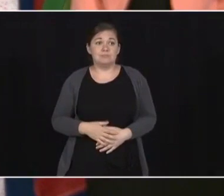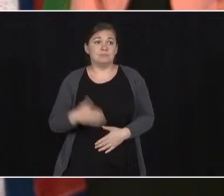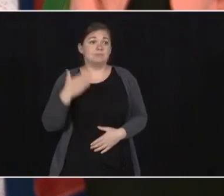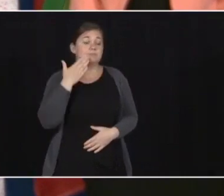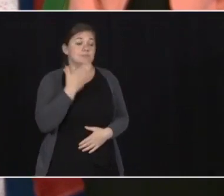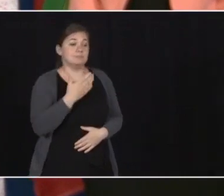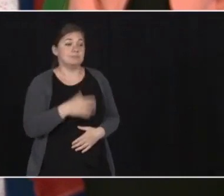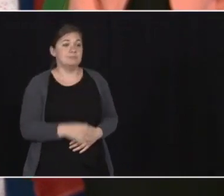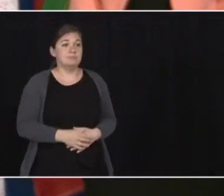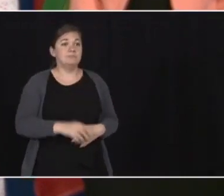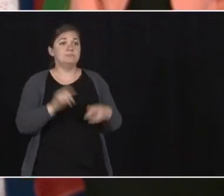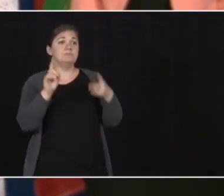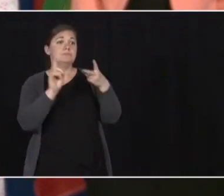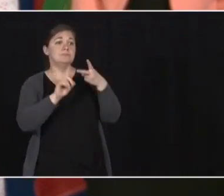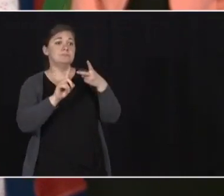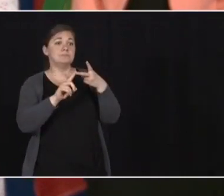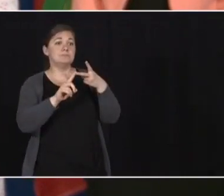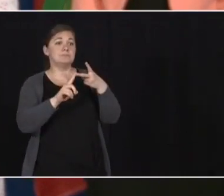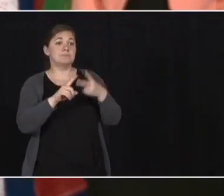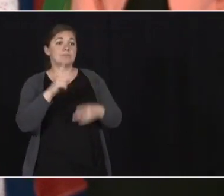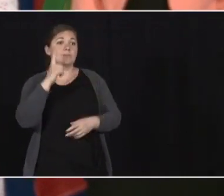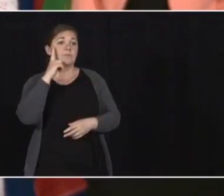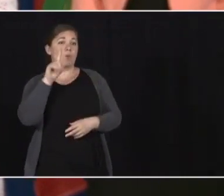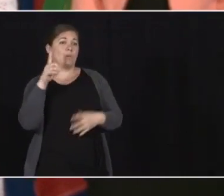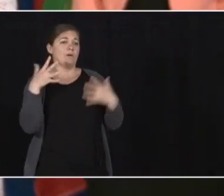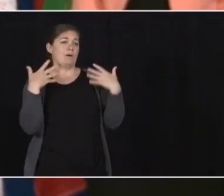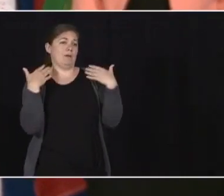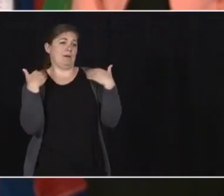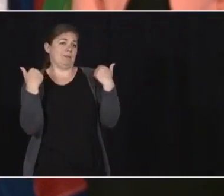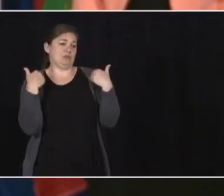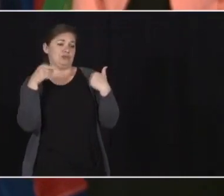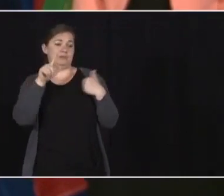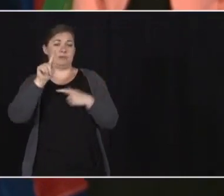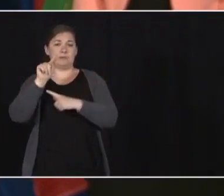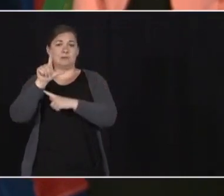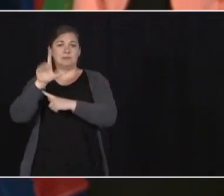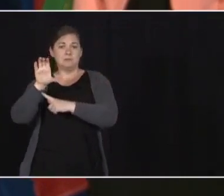My follow-up question is for the minister of long-term care.